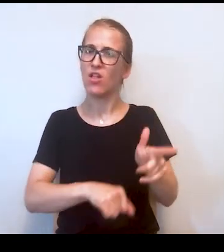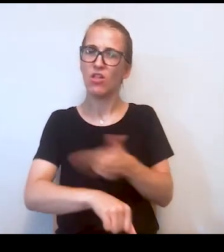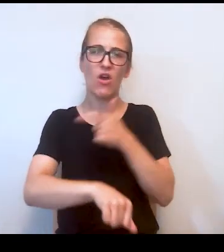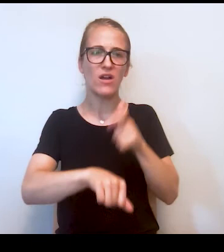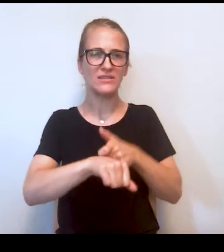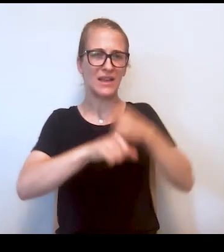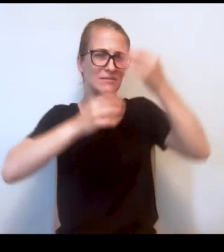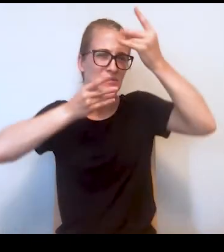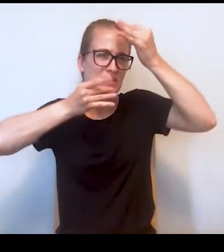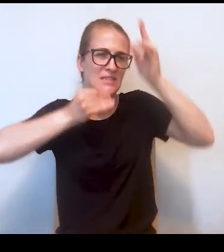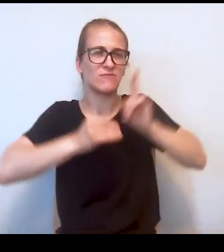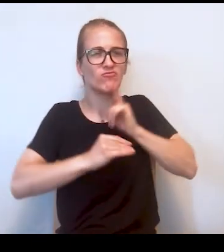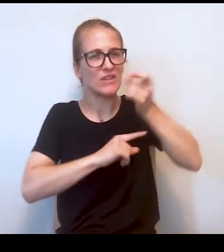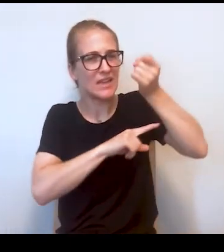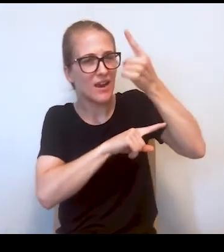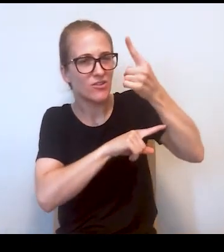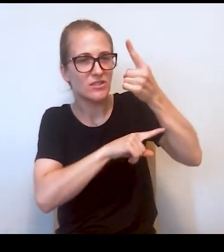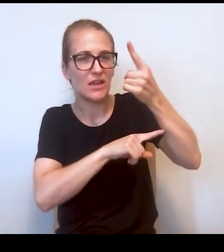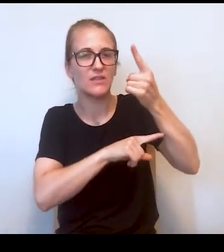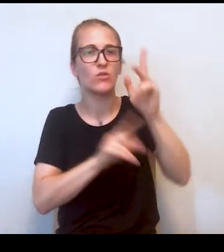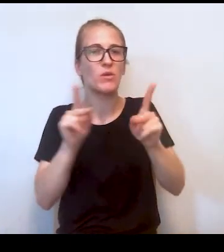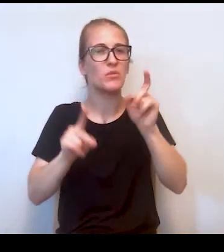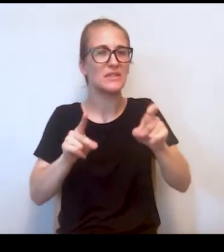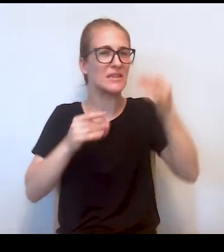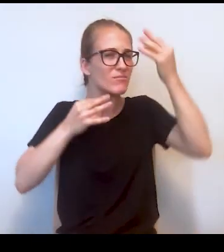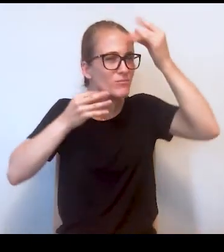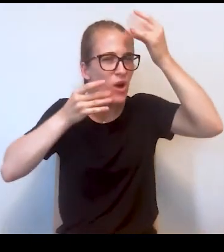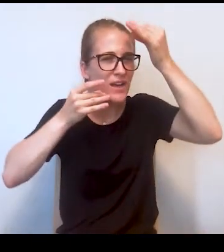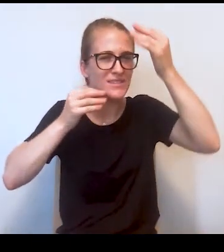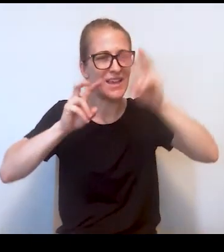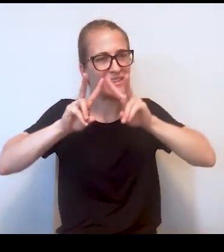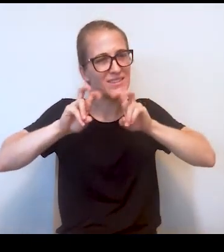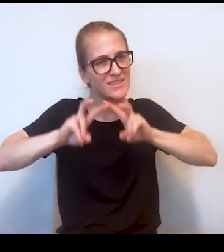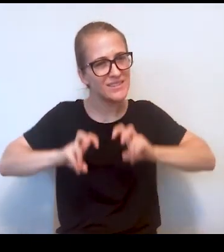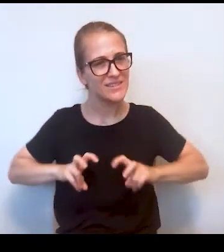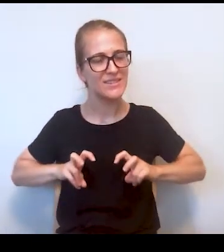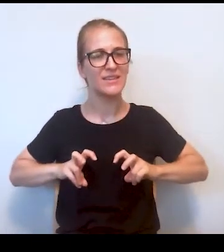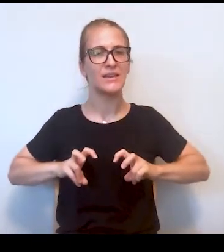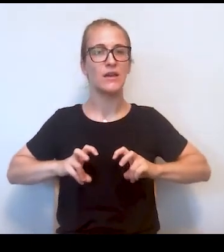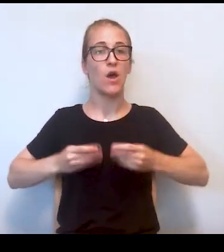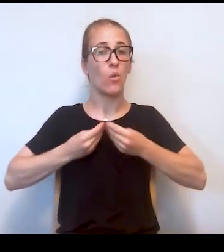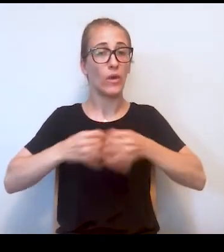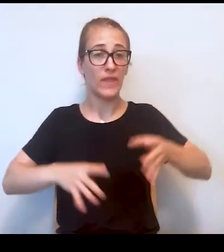it's hard to navigate and recognize all of the pieces that are contributing to it.